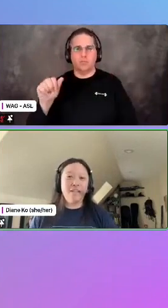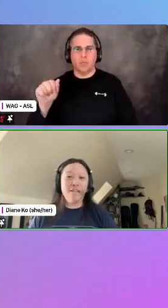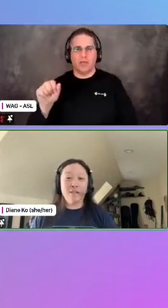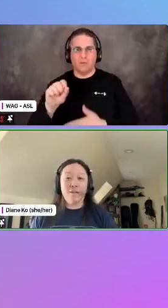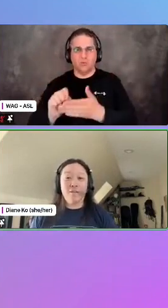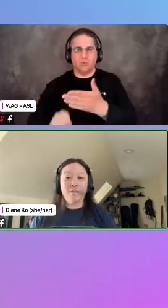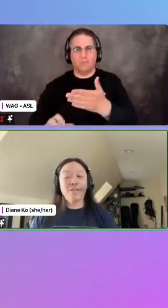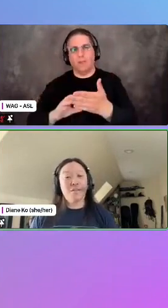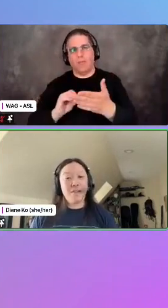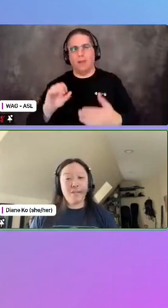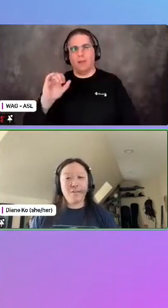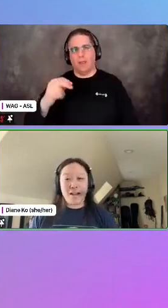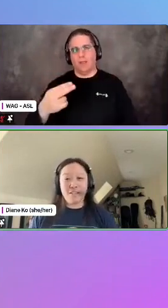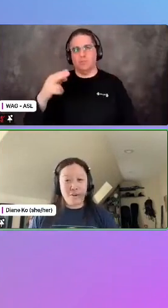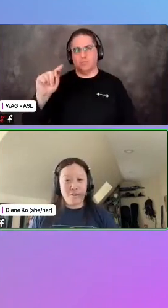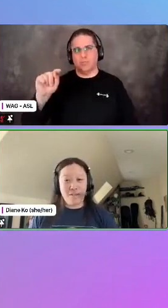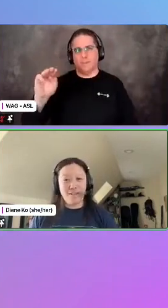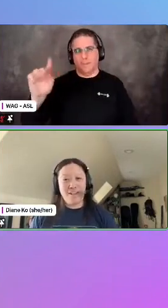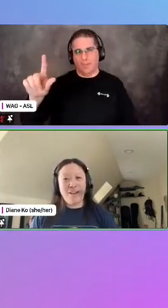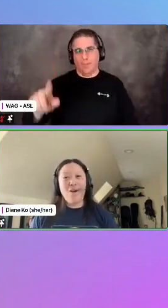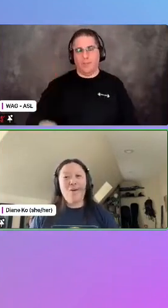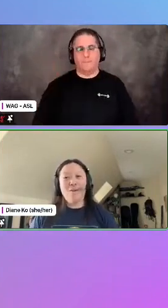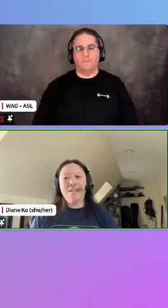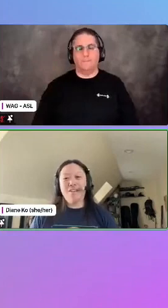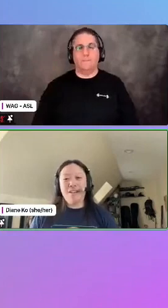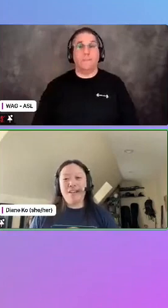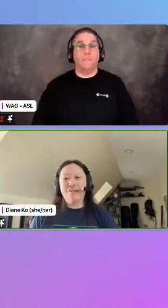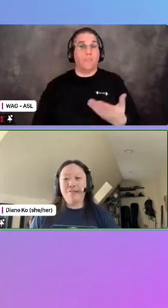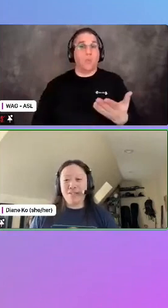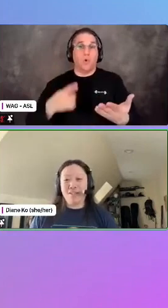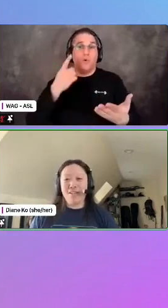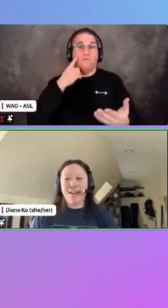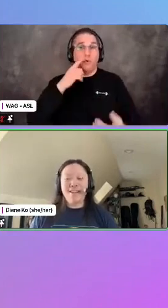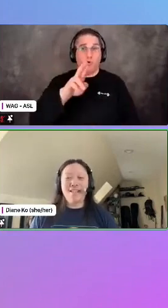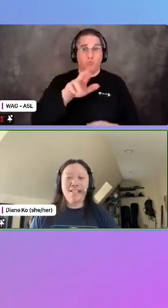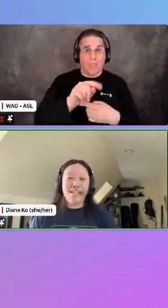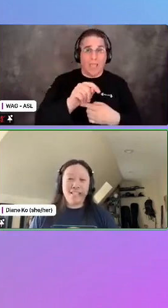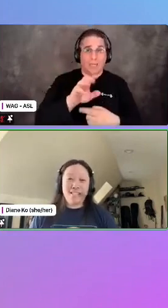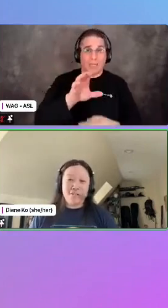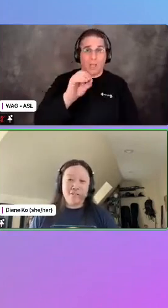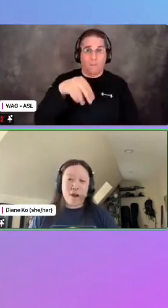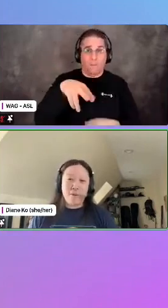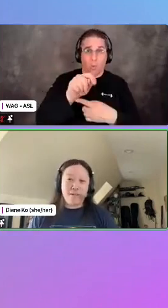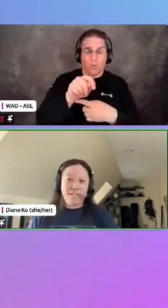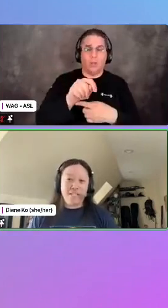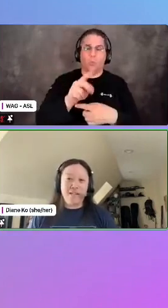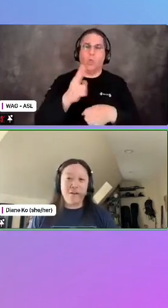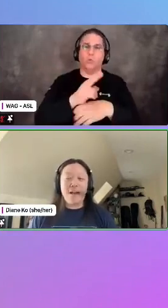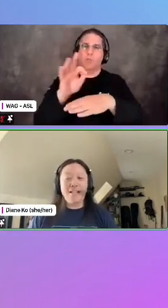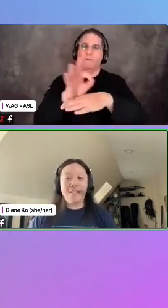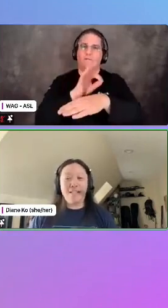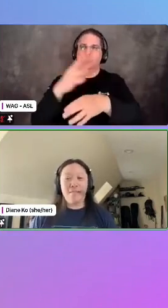common -- the three common use cases you have come across before that demonstrates some of the ways